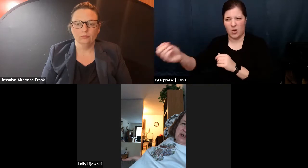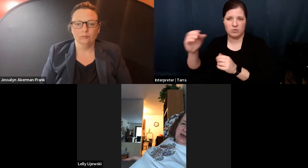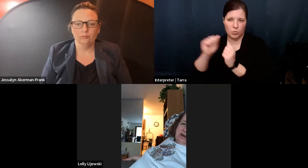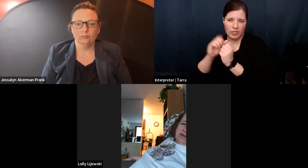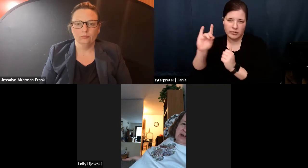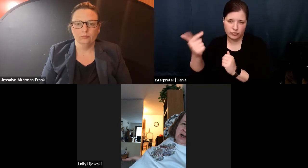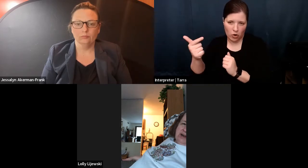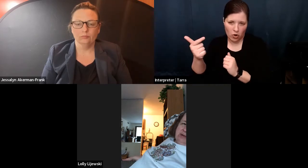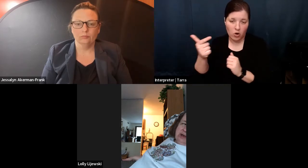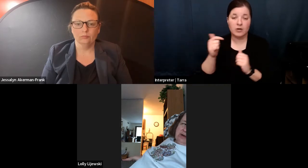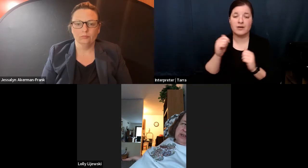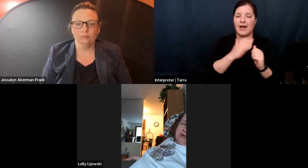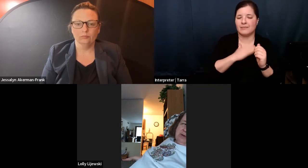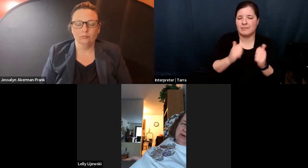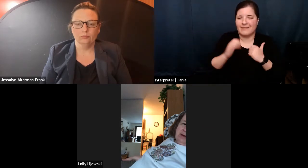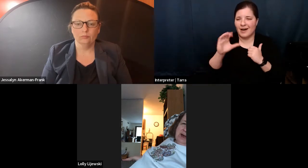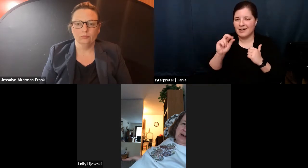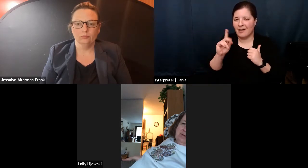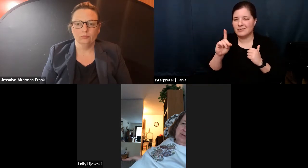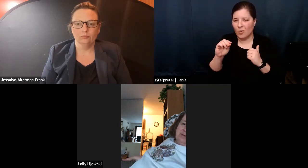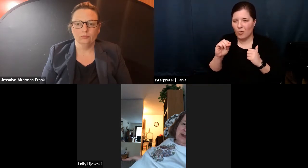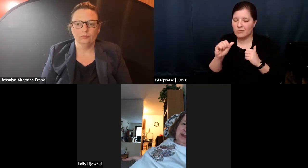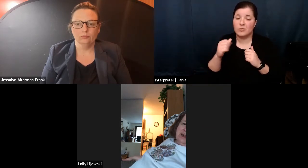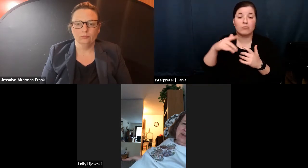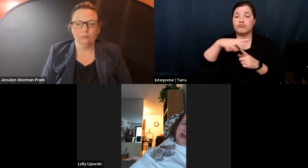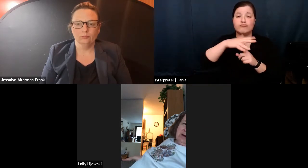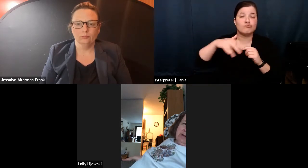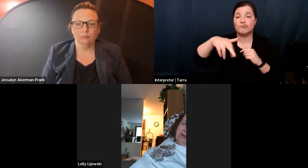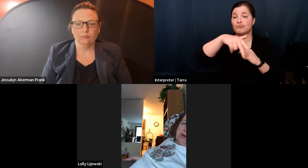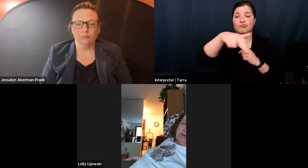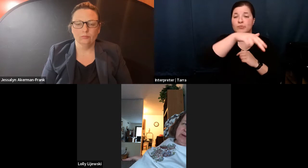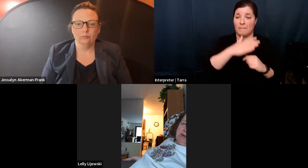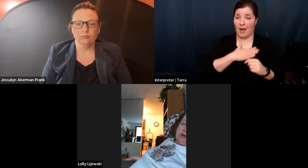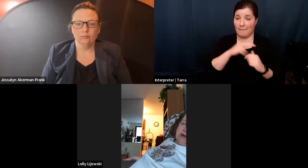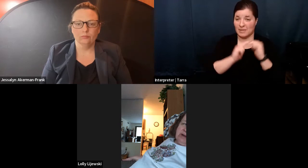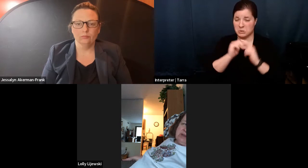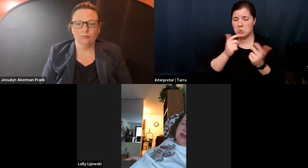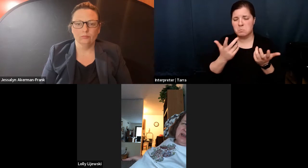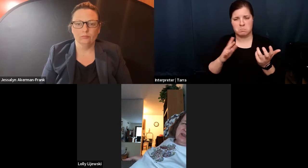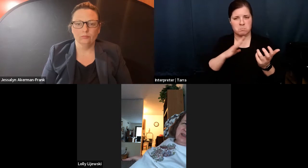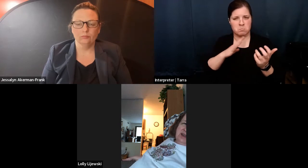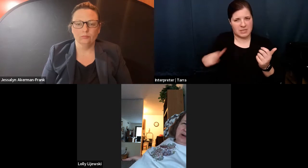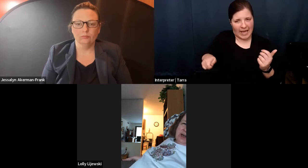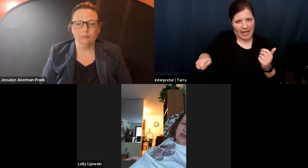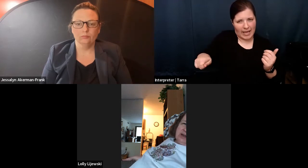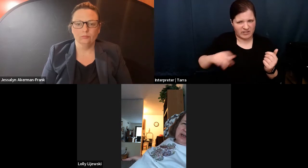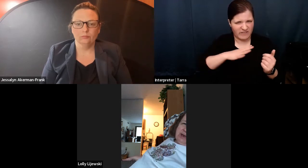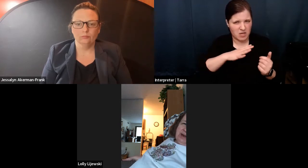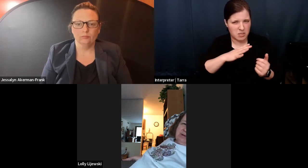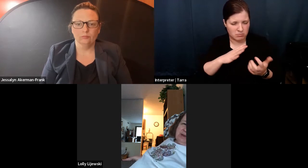I use a guide dog primarily when I'm out and about. When I'm around my building, I live in a condo building, so when I'm navigating around my building, for the